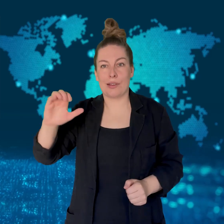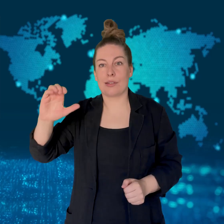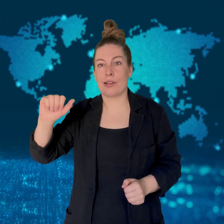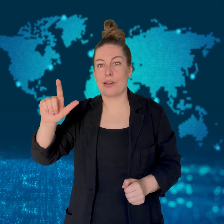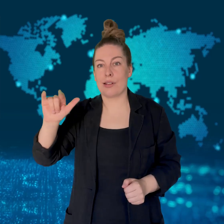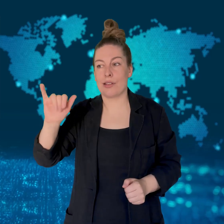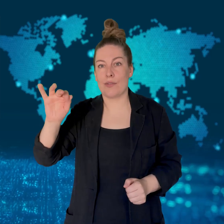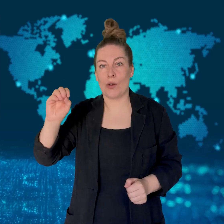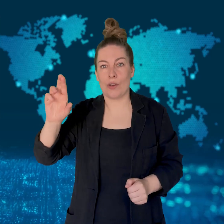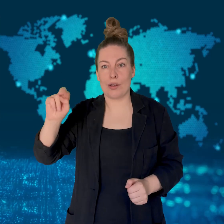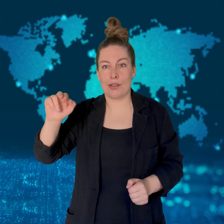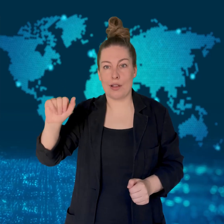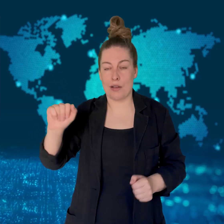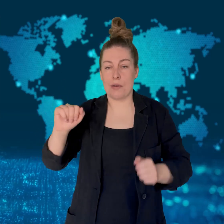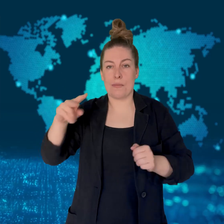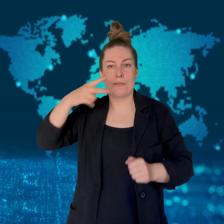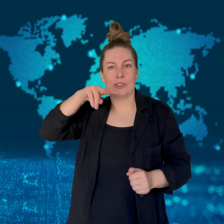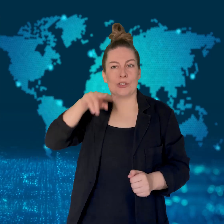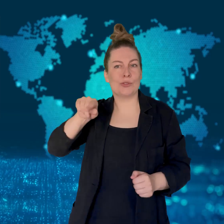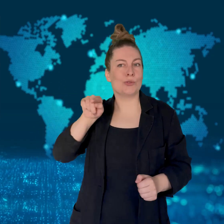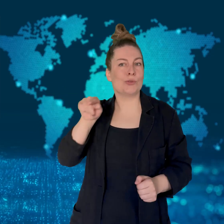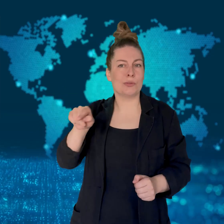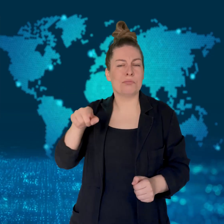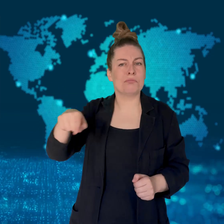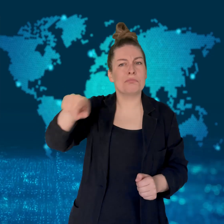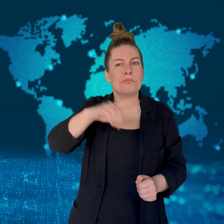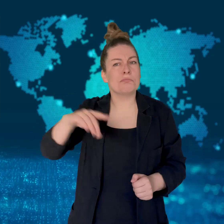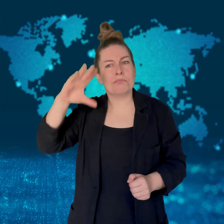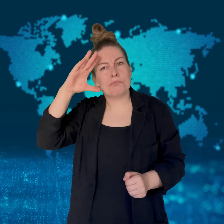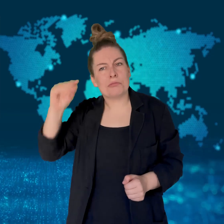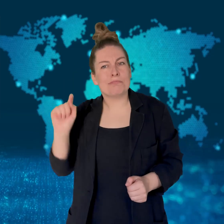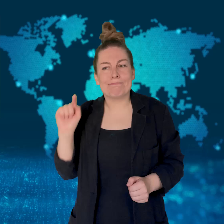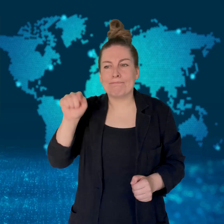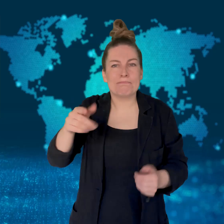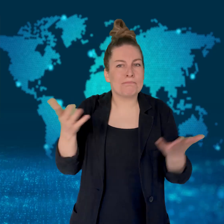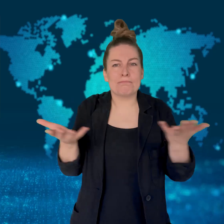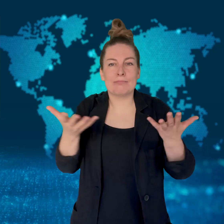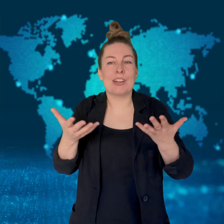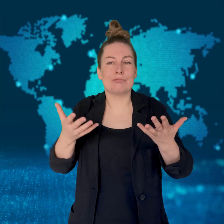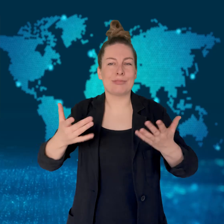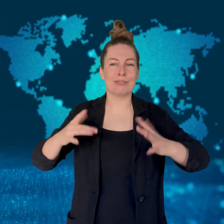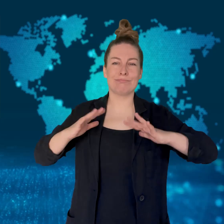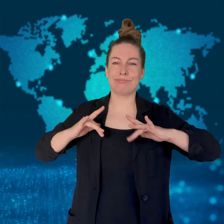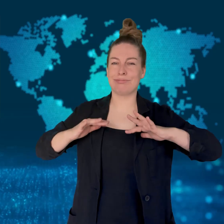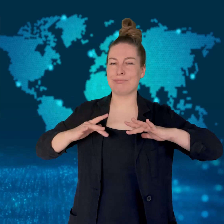They had gone there to enjoy a surfing vacation in